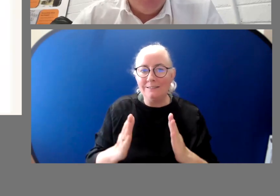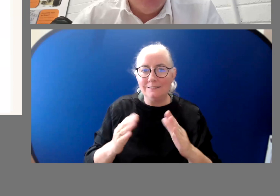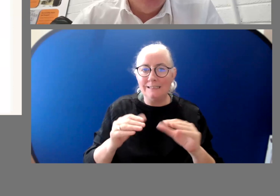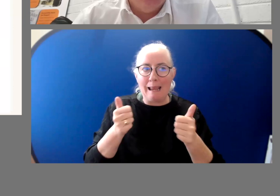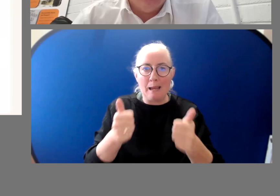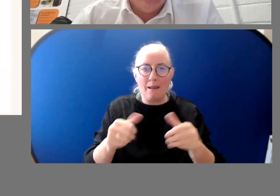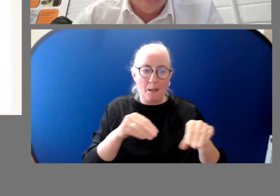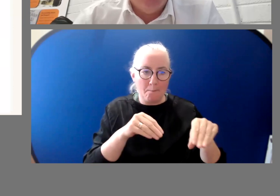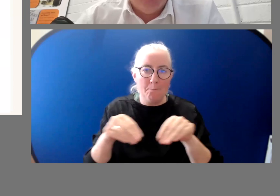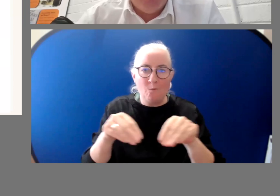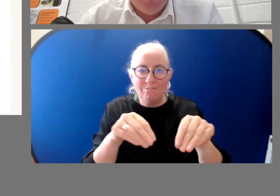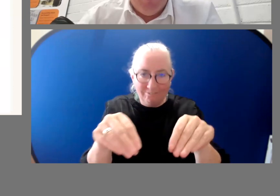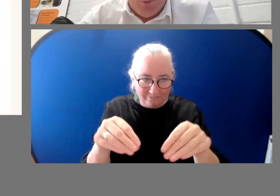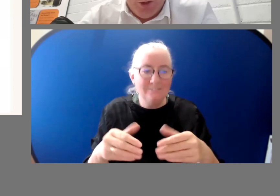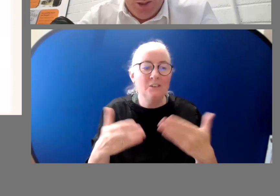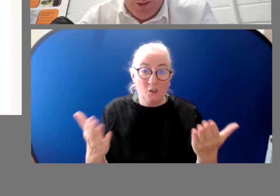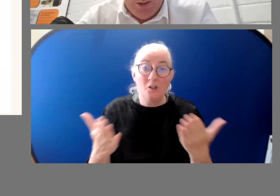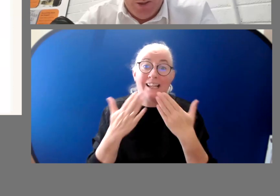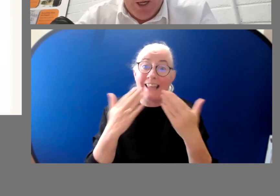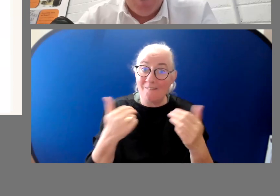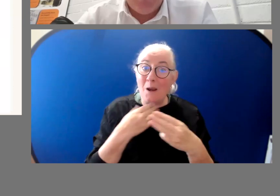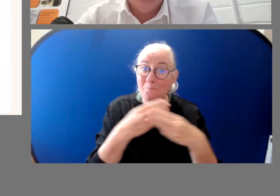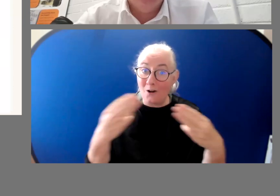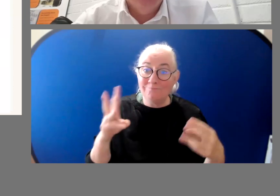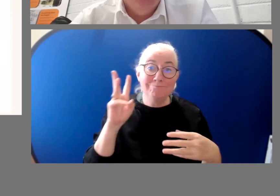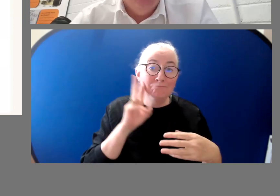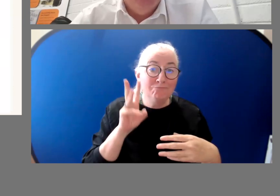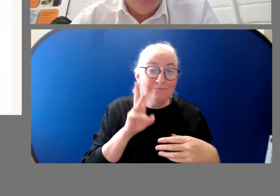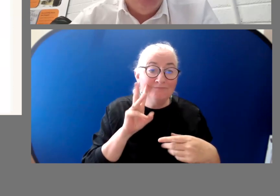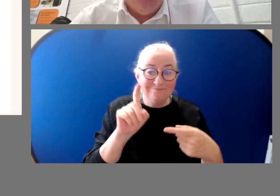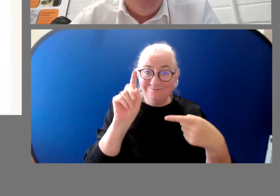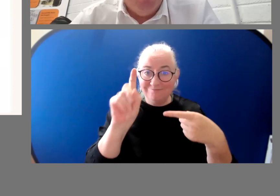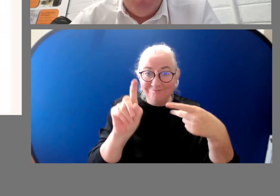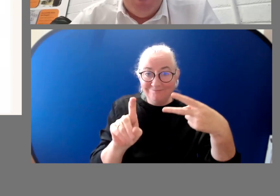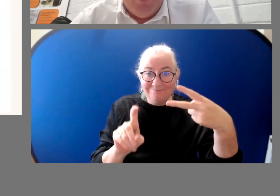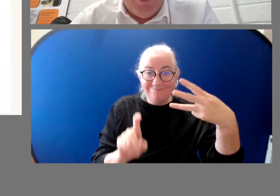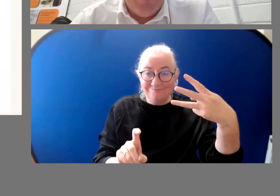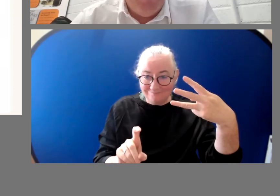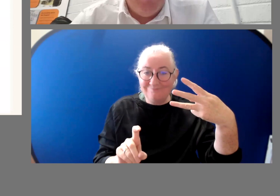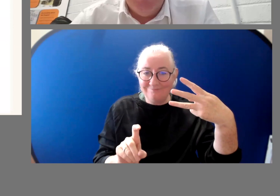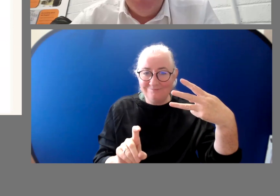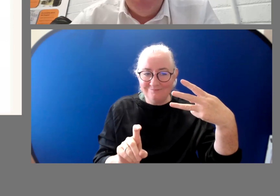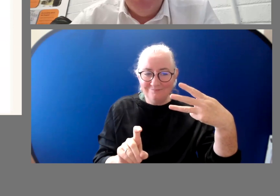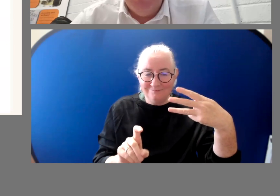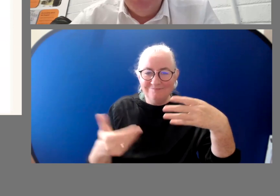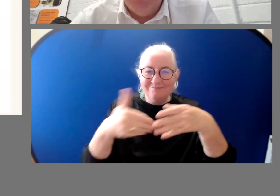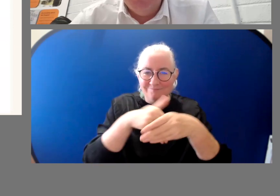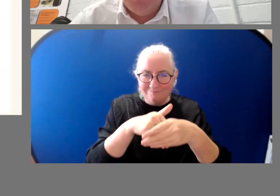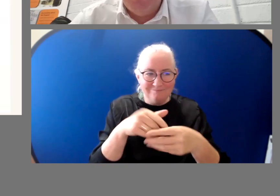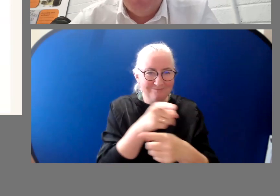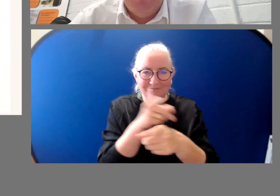thanks very much to everyone for uh putting in the participating in the in the quiz there I'm